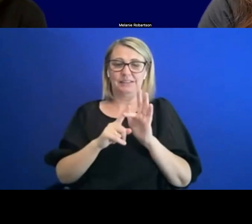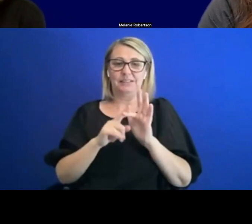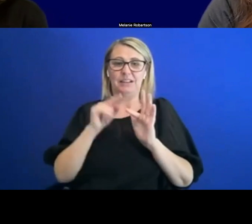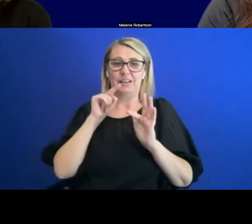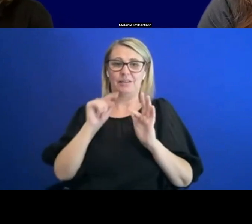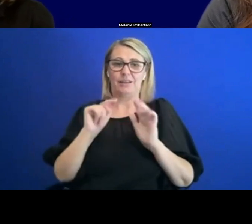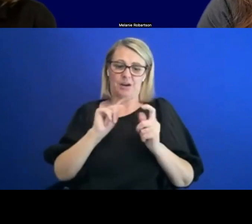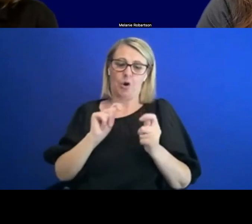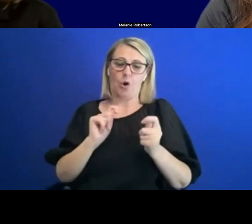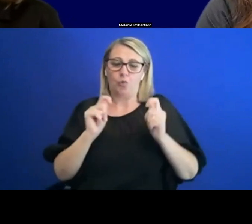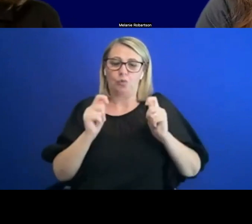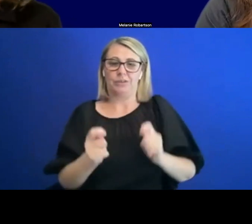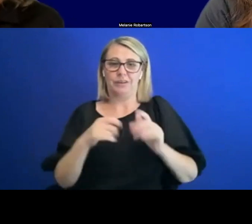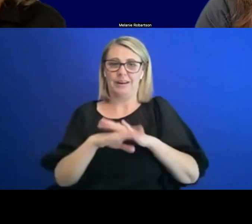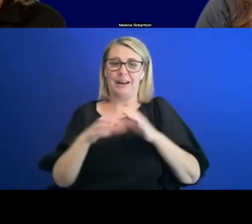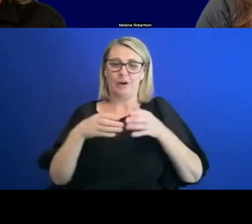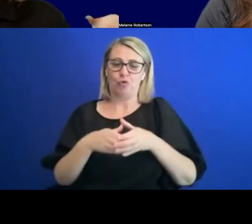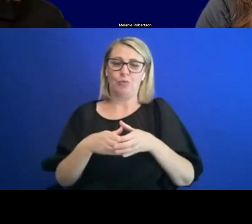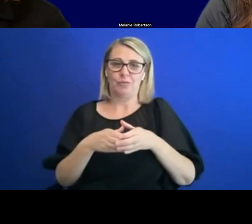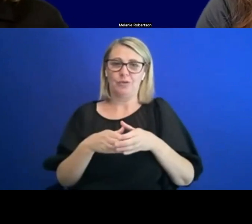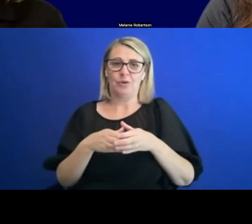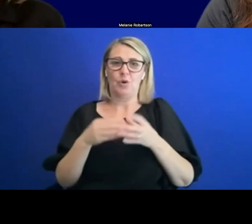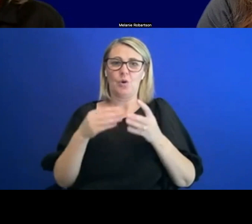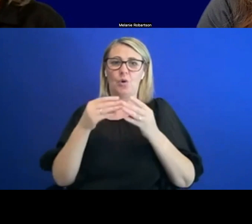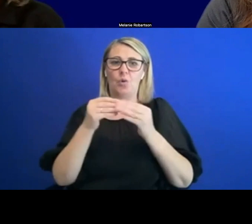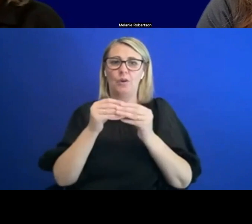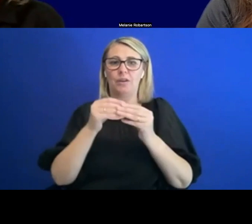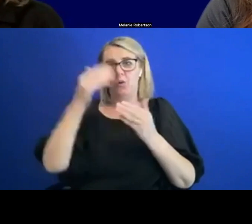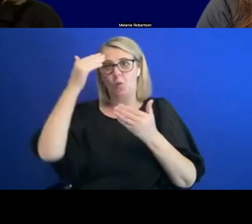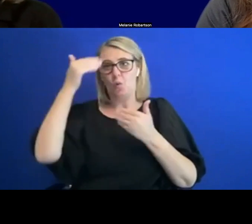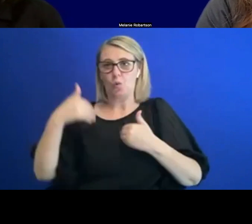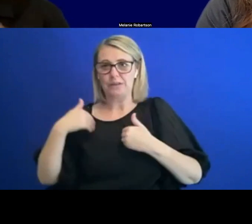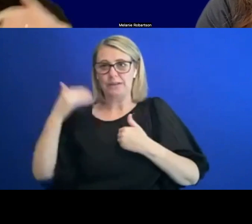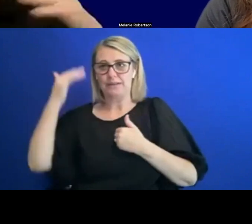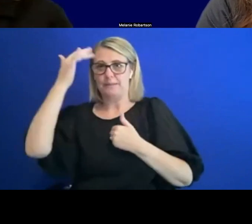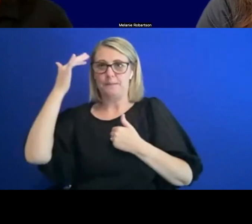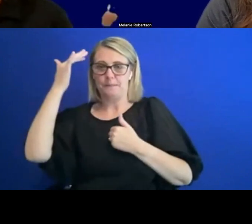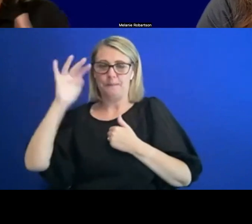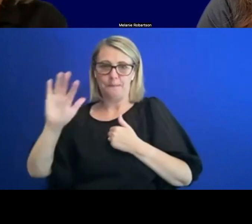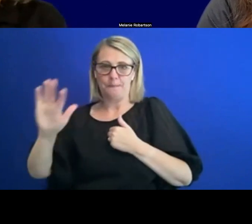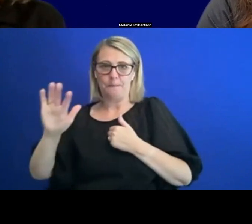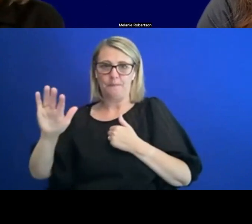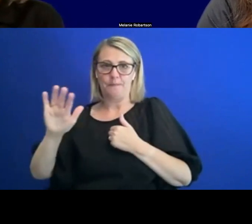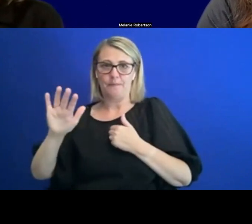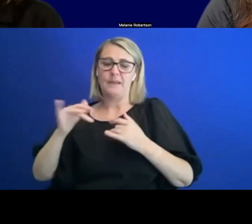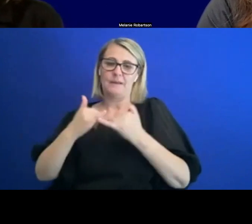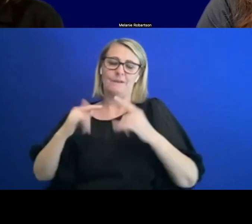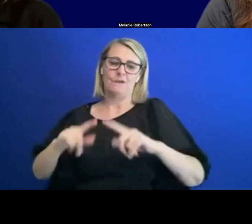while within that autism spectrum field, it is quite different because we might